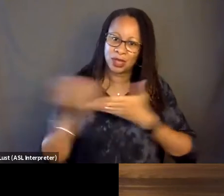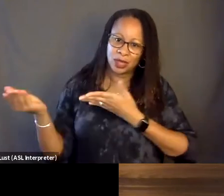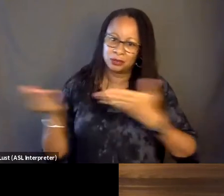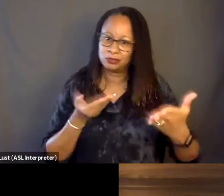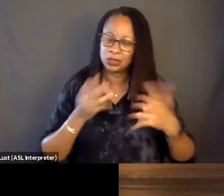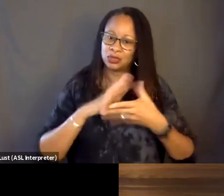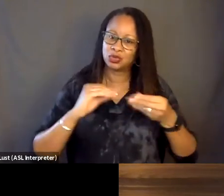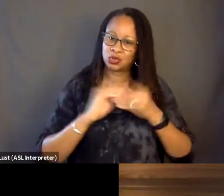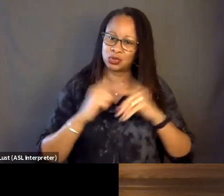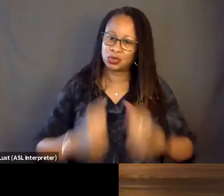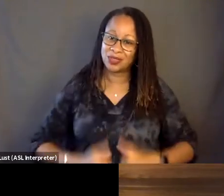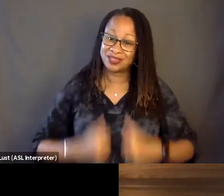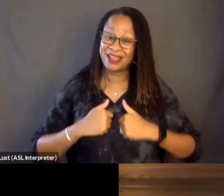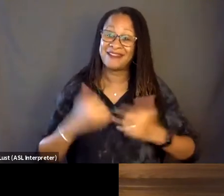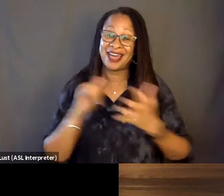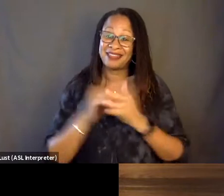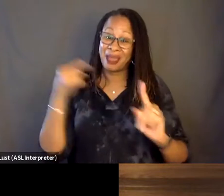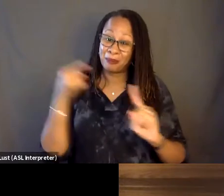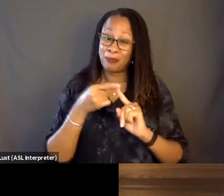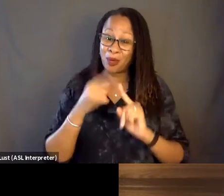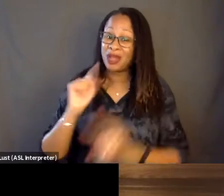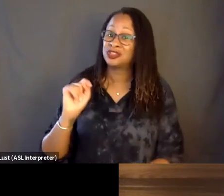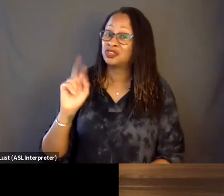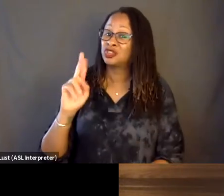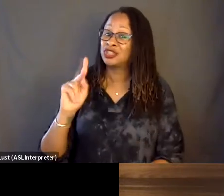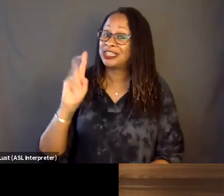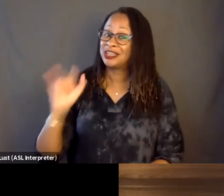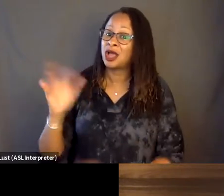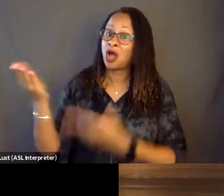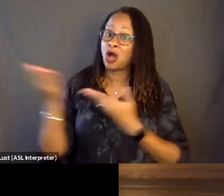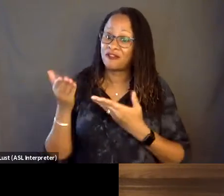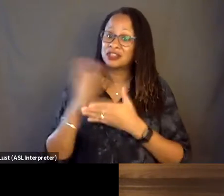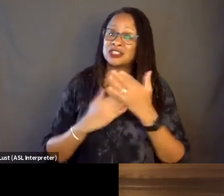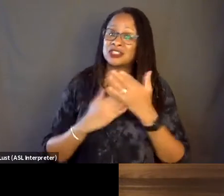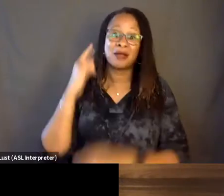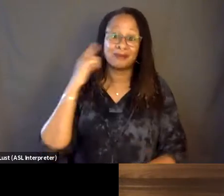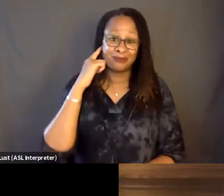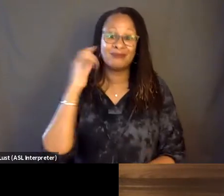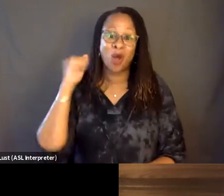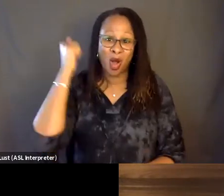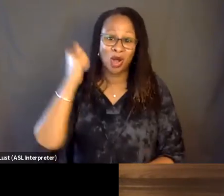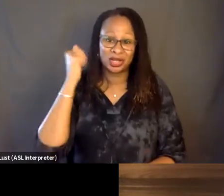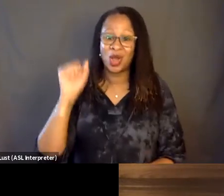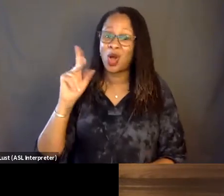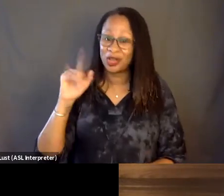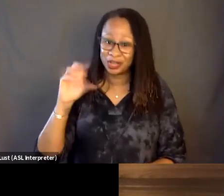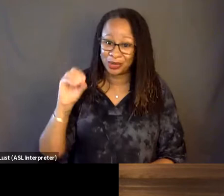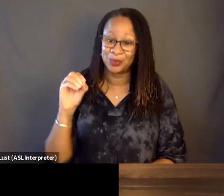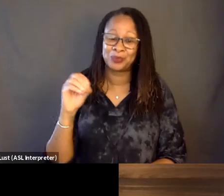And at that point, the Turkish had even offered me some of the audio. And I made a choice that-- I was going to say, you used the audio against the--